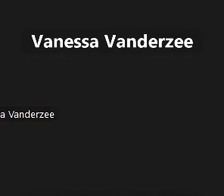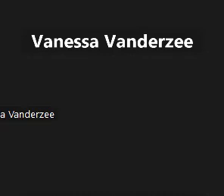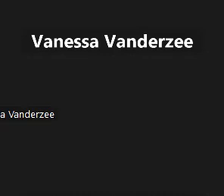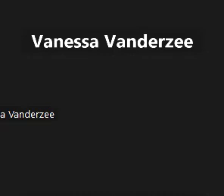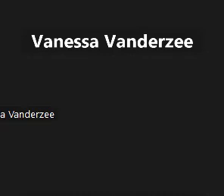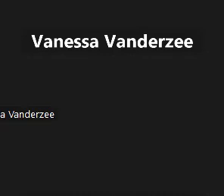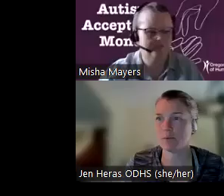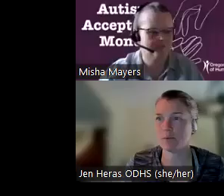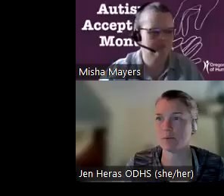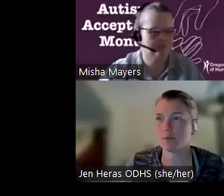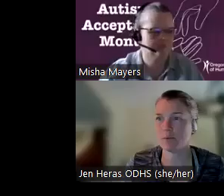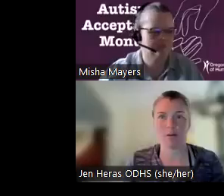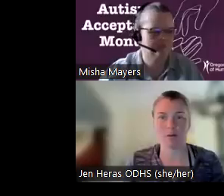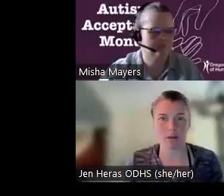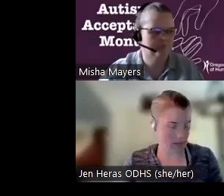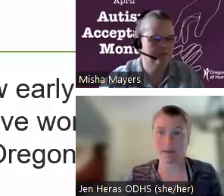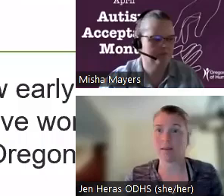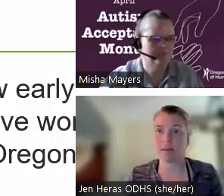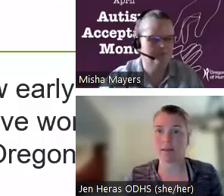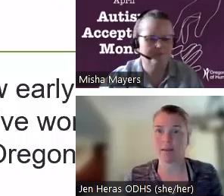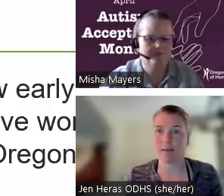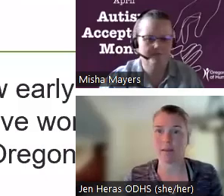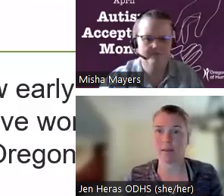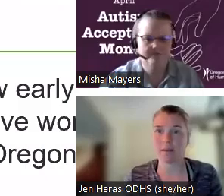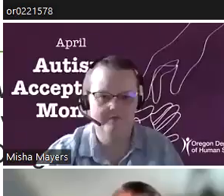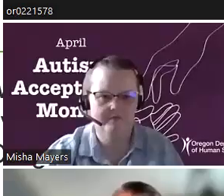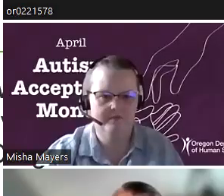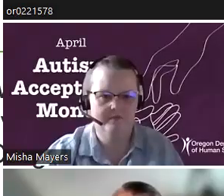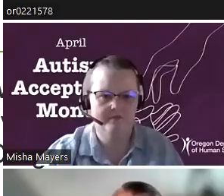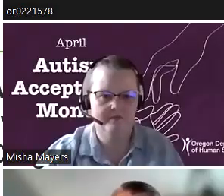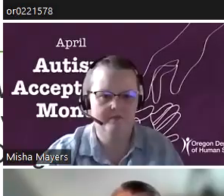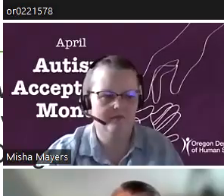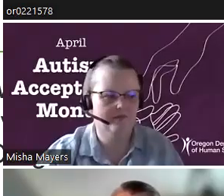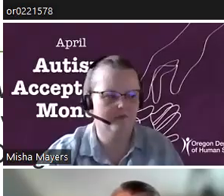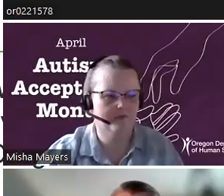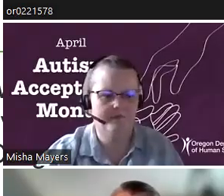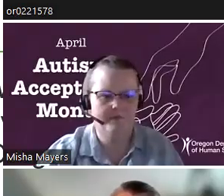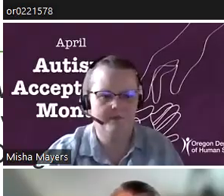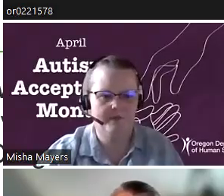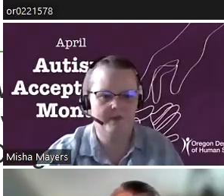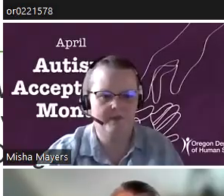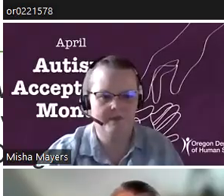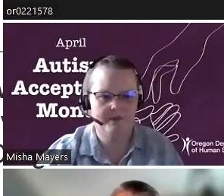ON A SECOND. RIGHT OVER HERE. OKAY. AND ARE YOU ALL ABLE TO SEE THAT JUST YET?